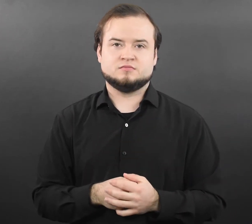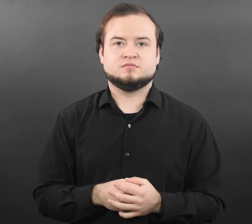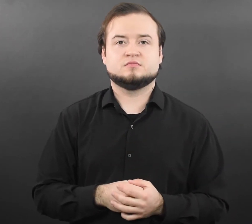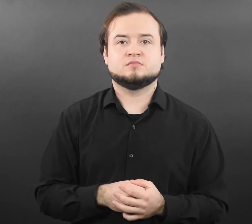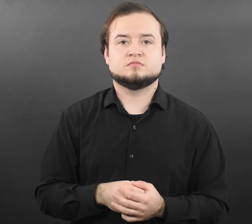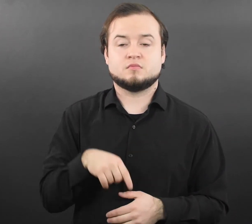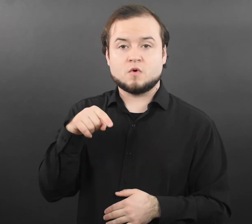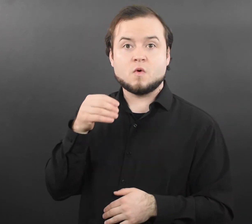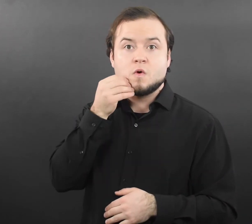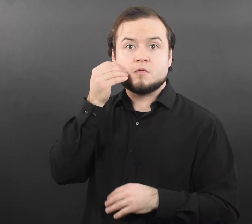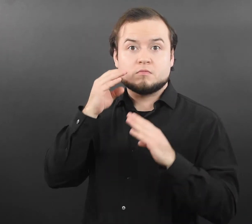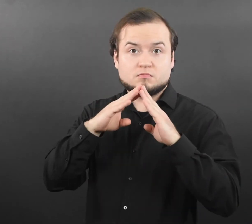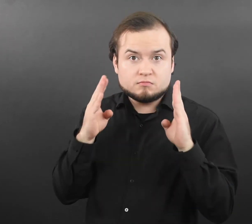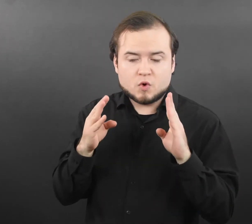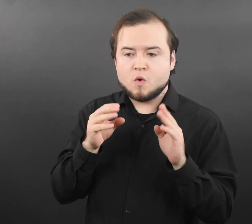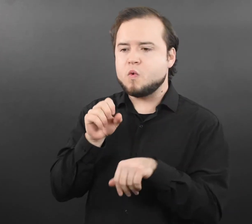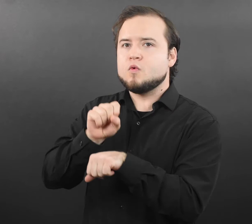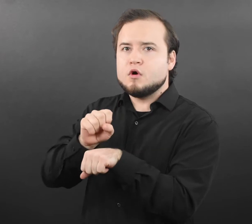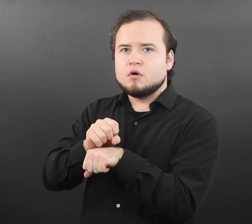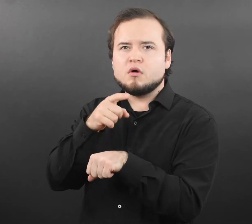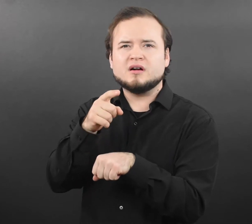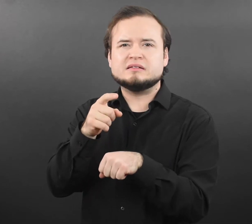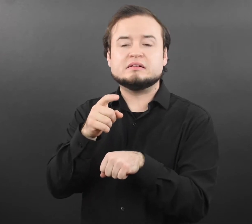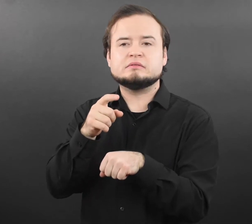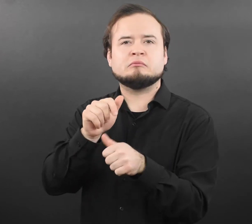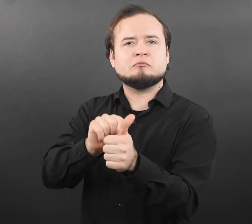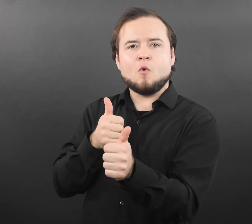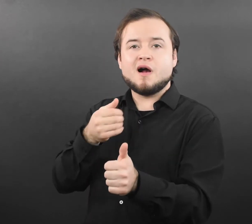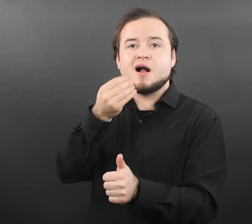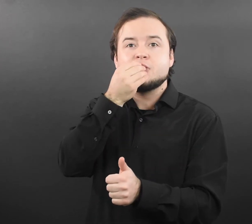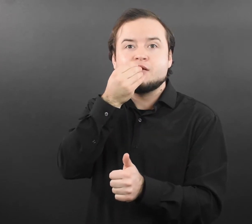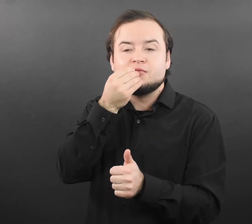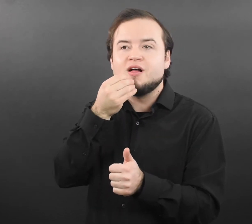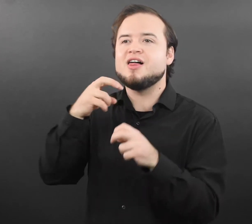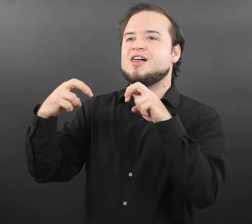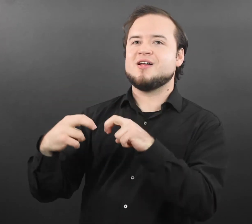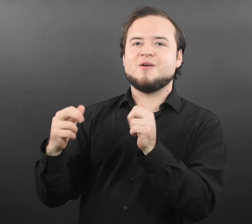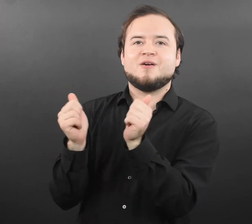avoid eating near others at home and work. •